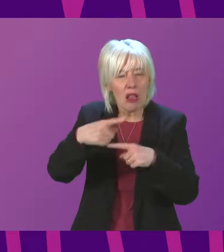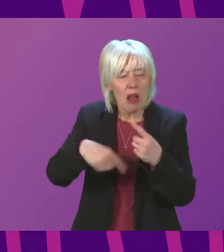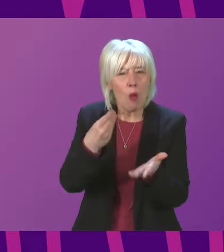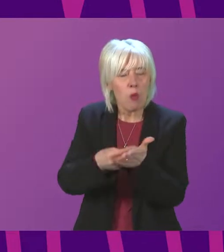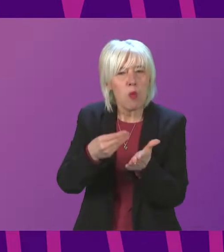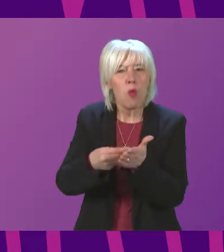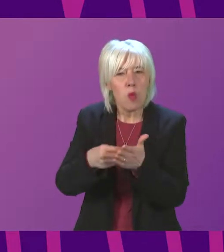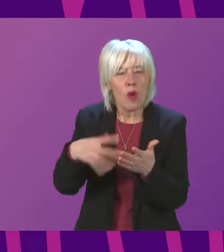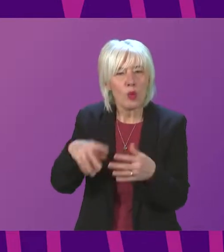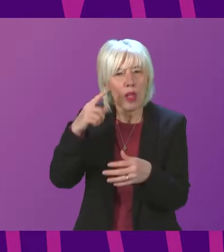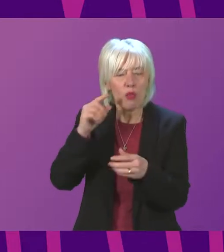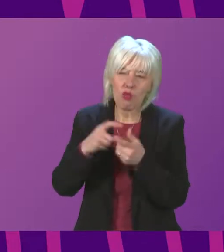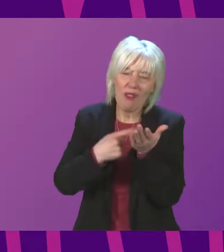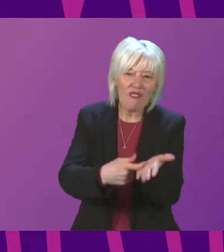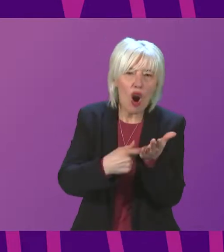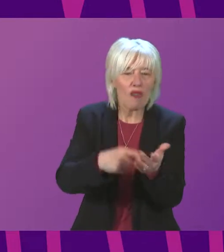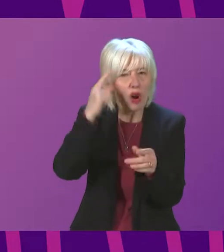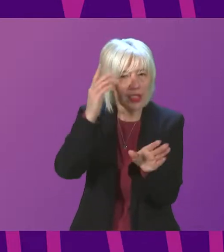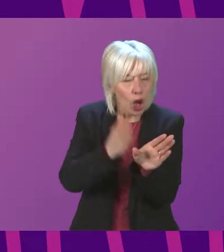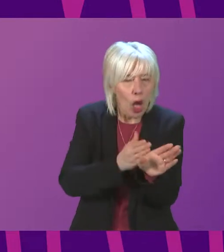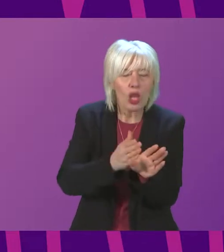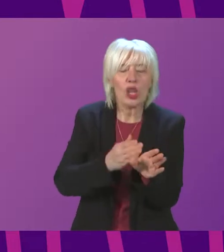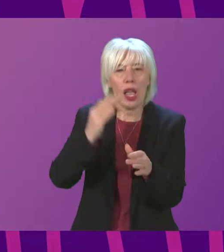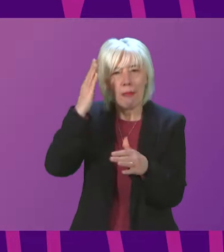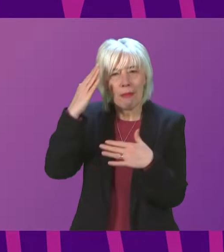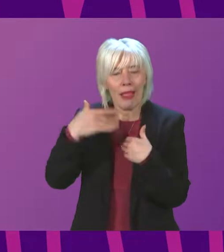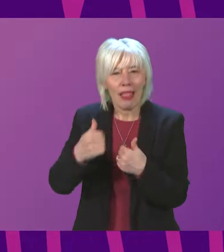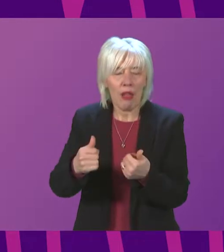and mental health services have now exceeded pre-pandemic levels.